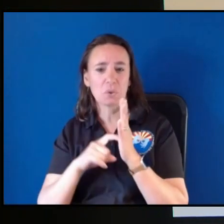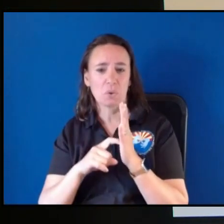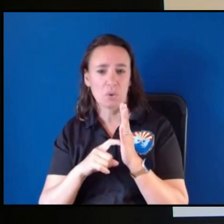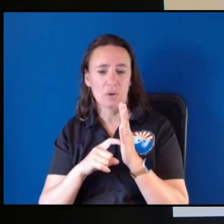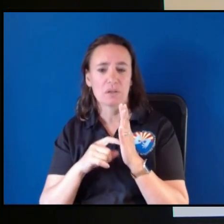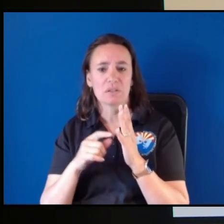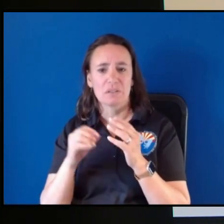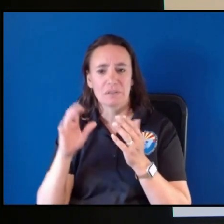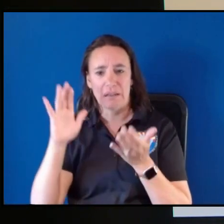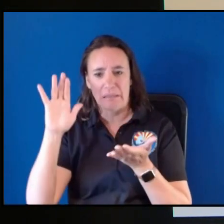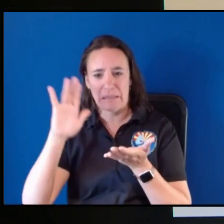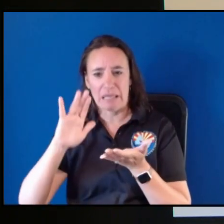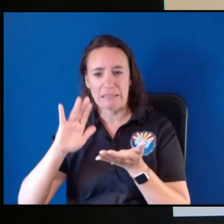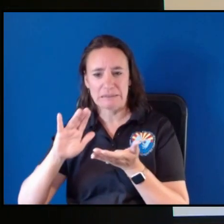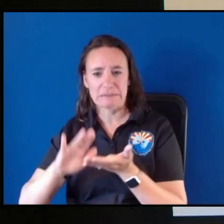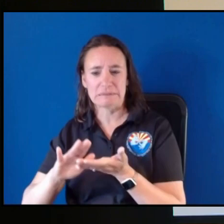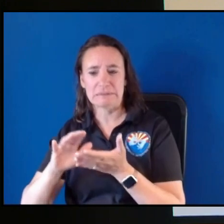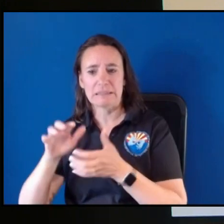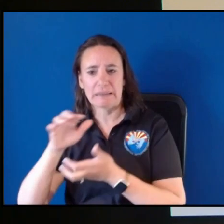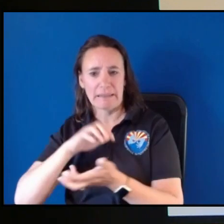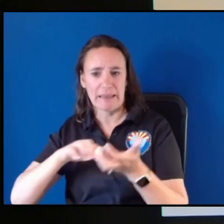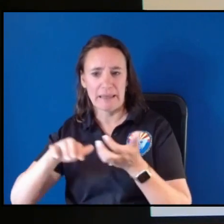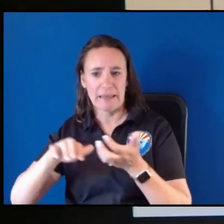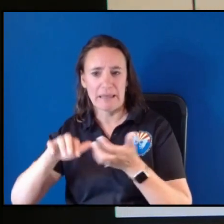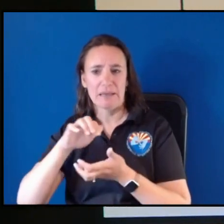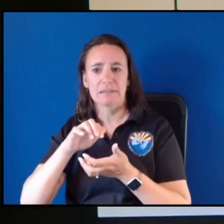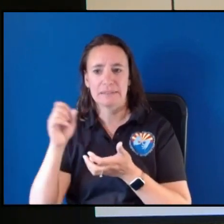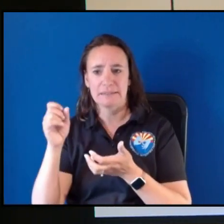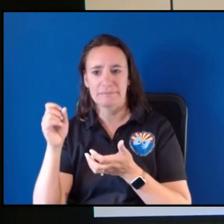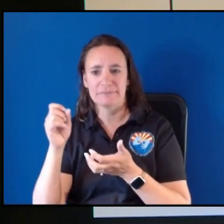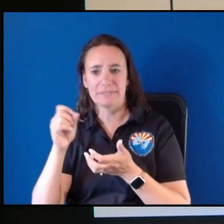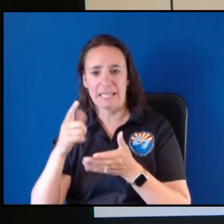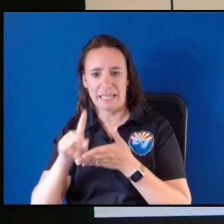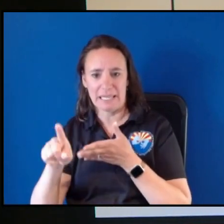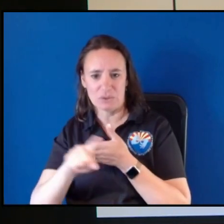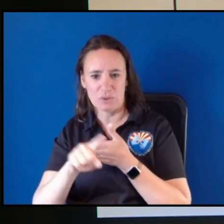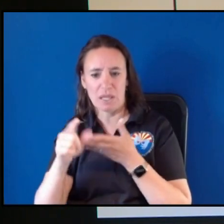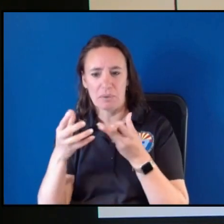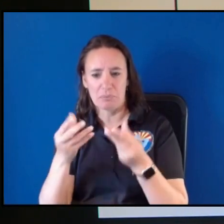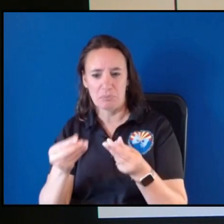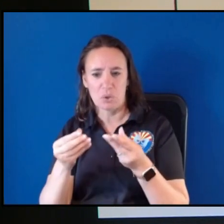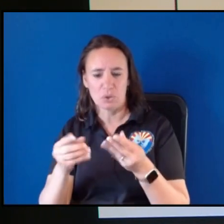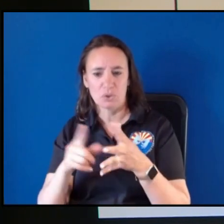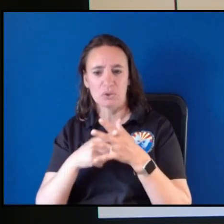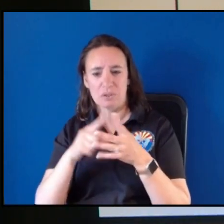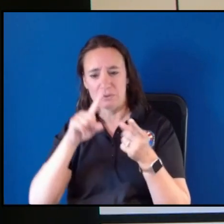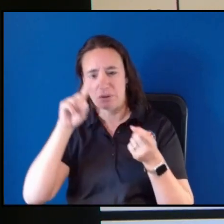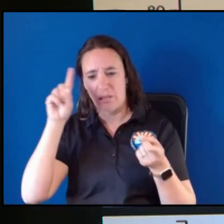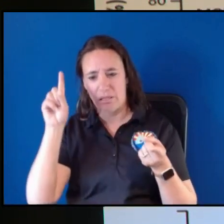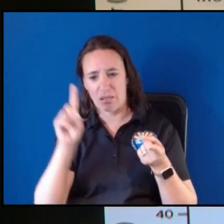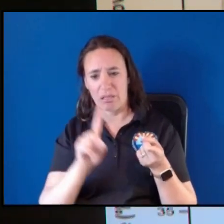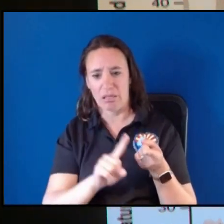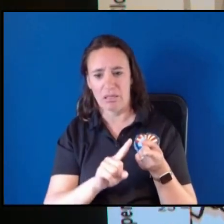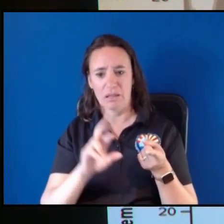into the weekend and early the half of next week. That moisture starts to drop and the RH's start to get low.